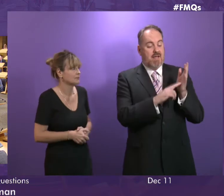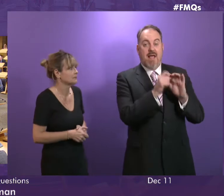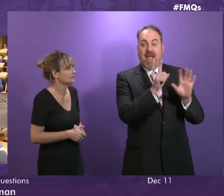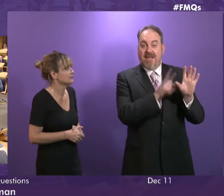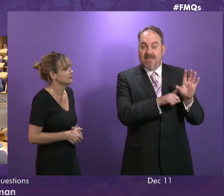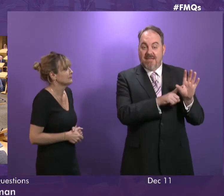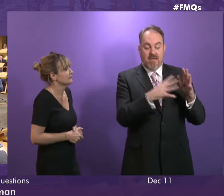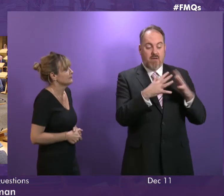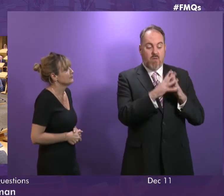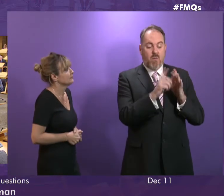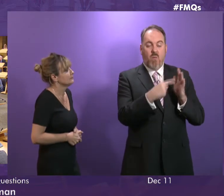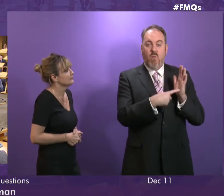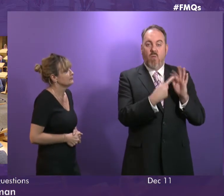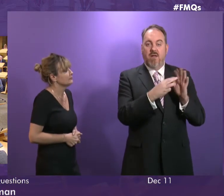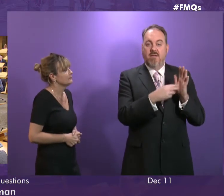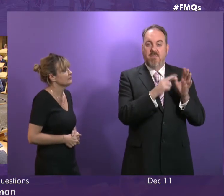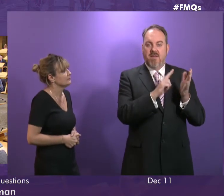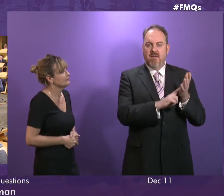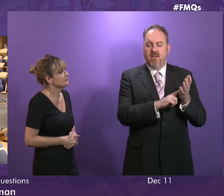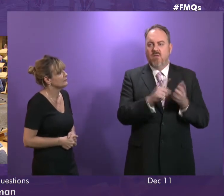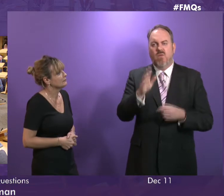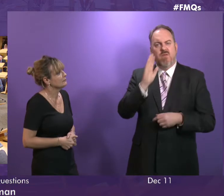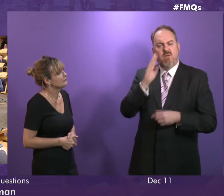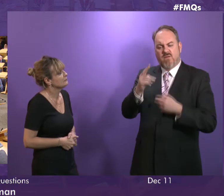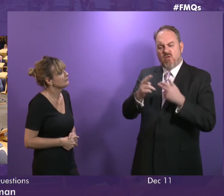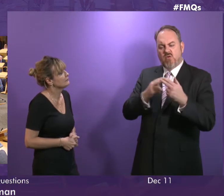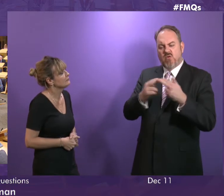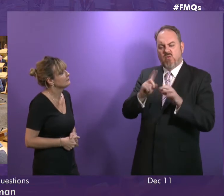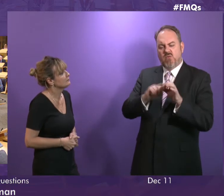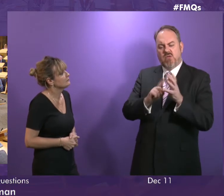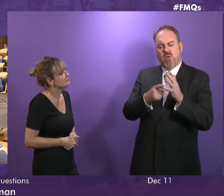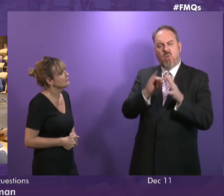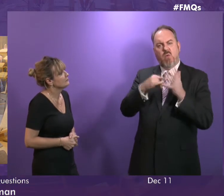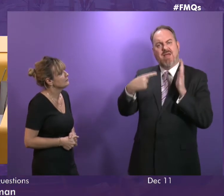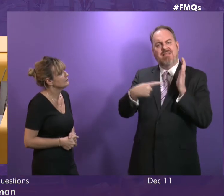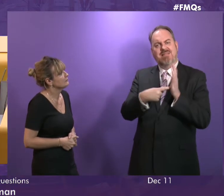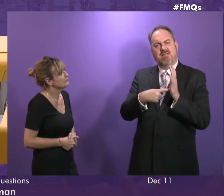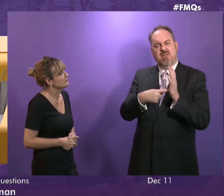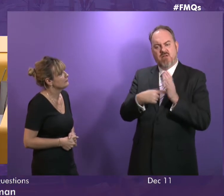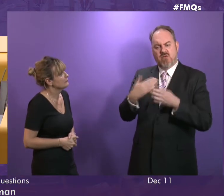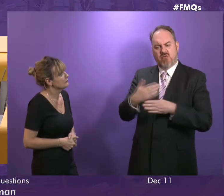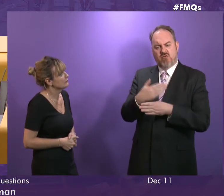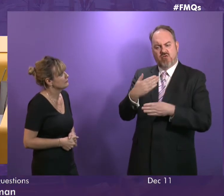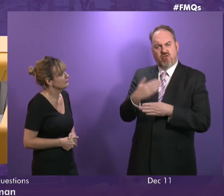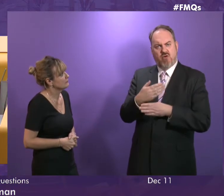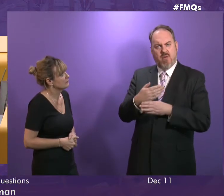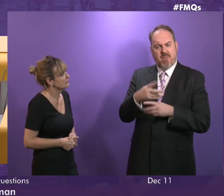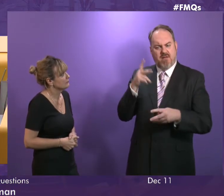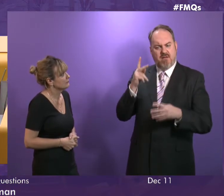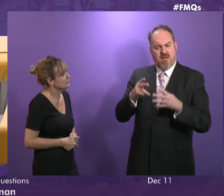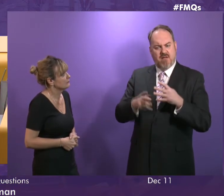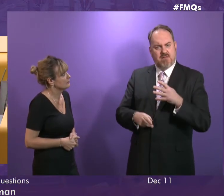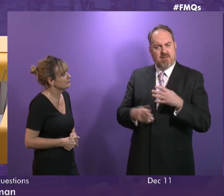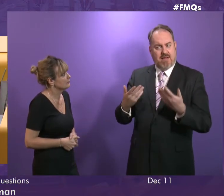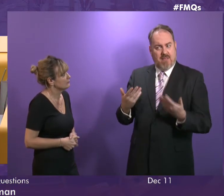The First Minister will be aware of job cuts at Newsquest, where journalists have voted for strike action. She will be aware that that is just the latest challenge for Scottish